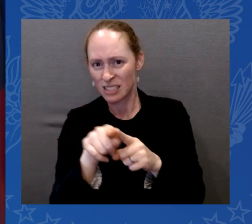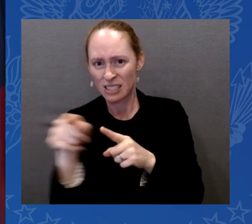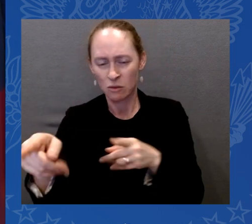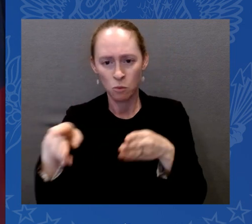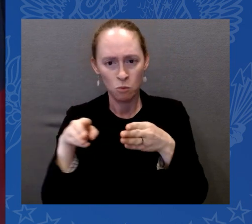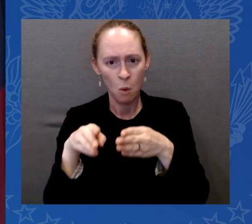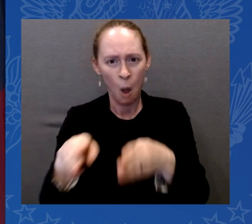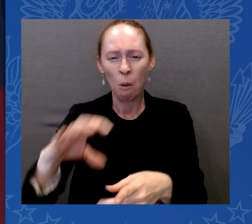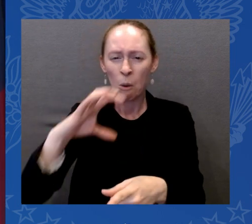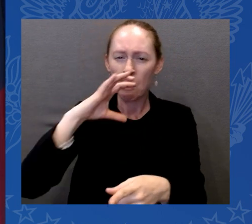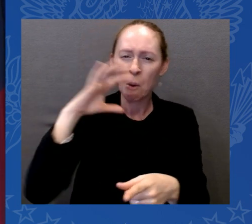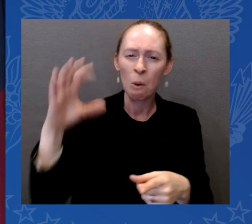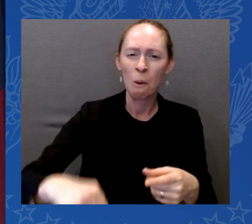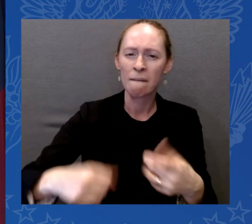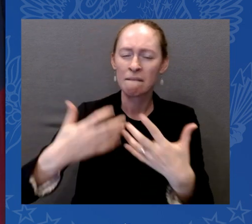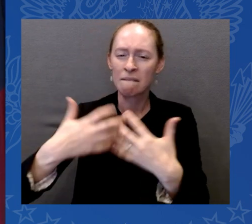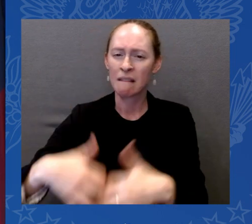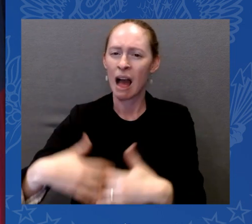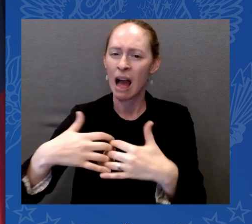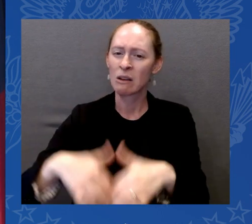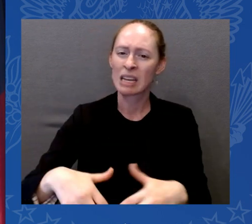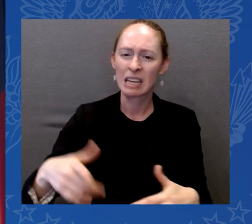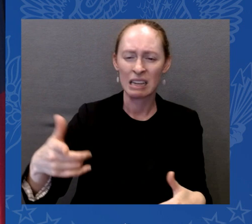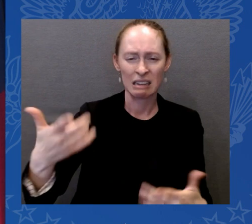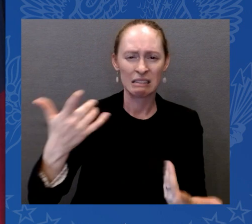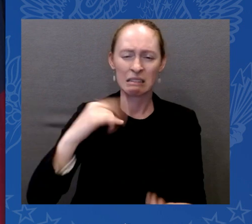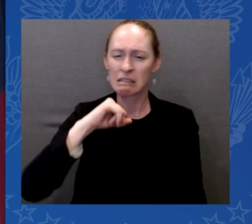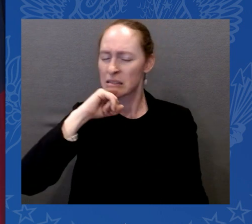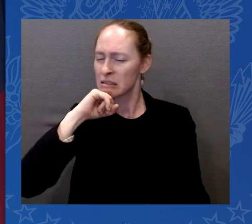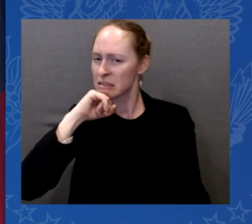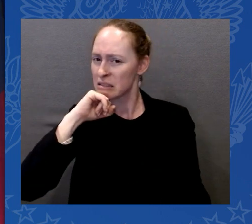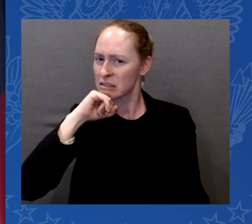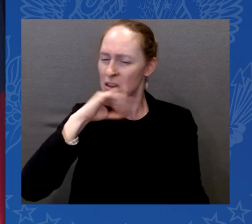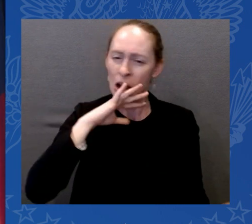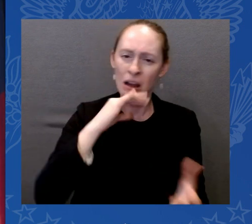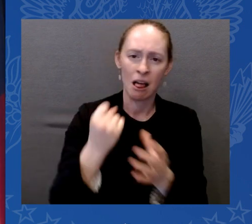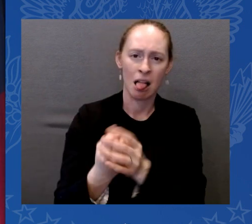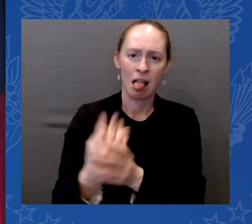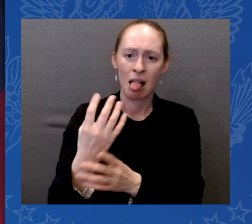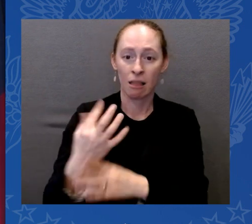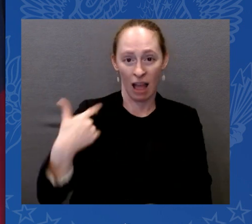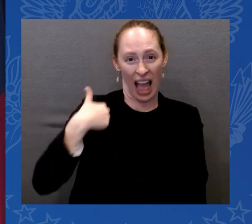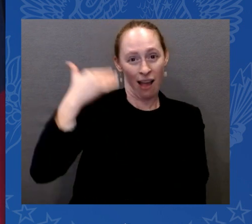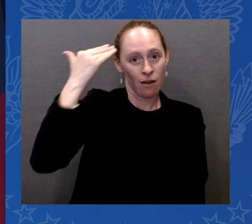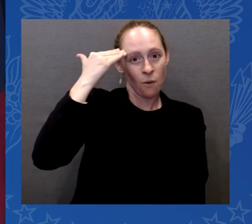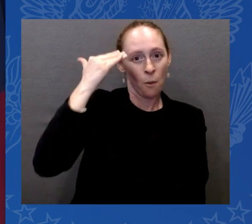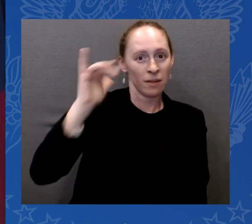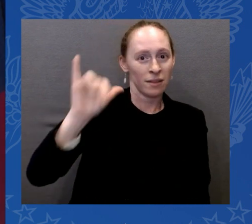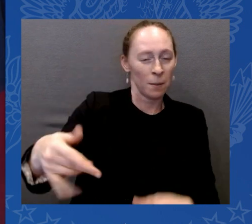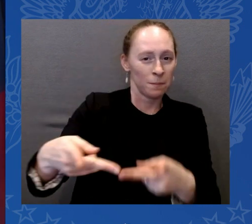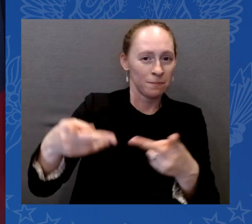Delaware, when I was a kid. And it's right on the Pennsylvania state line, with the largest refineries in the world.